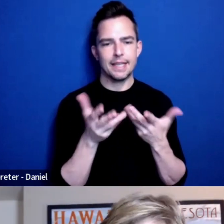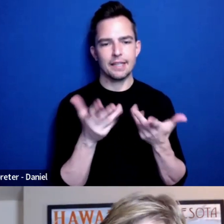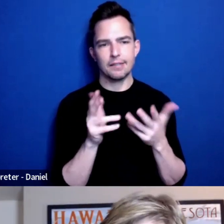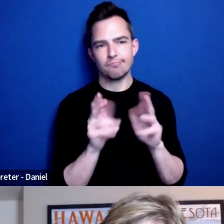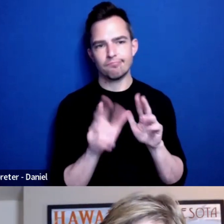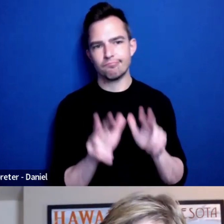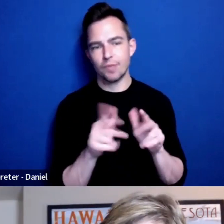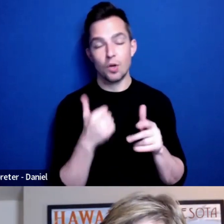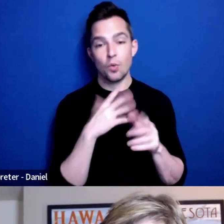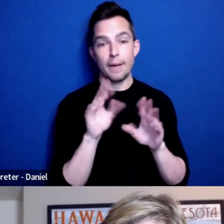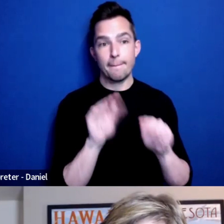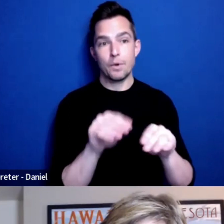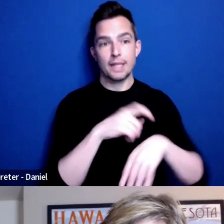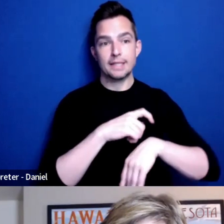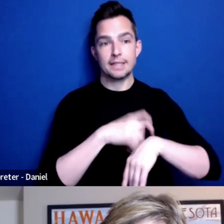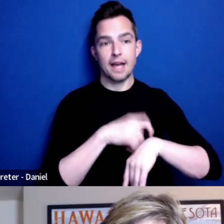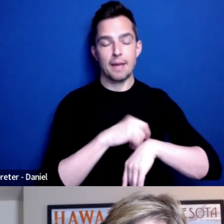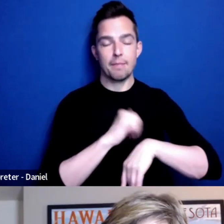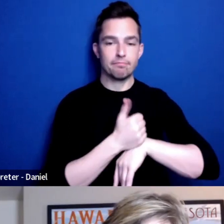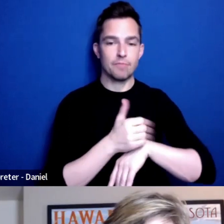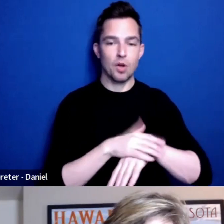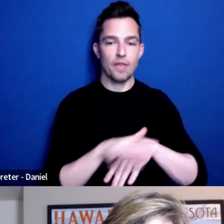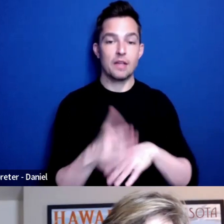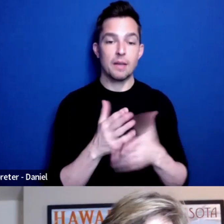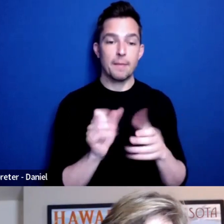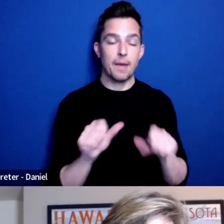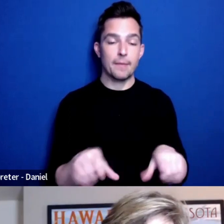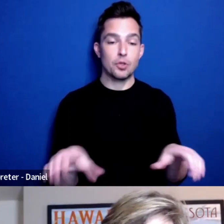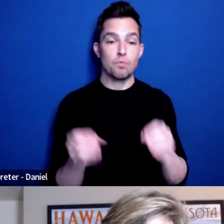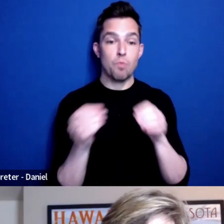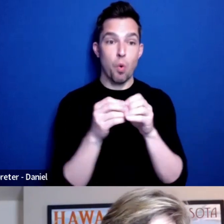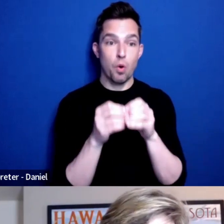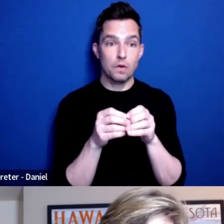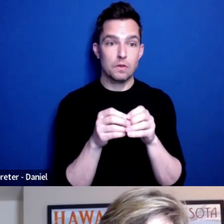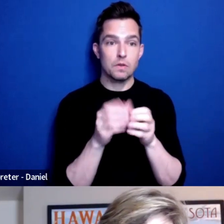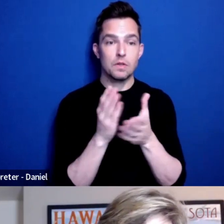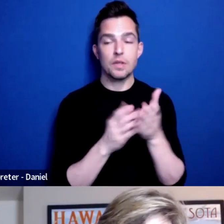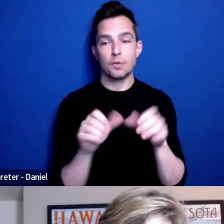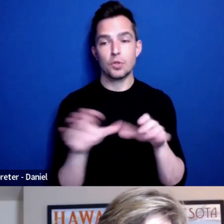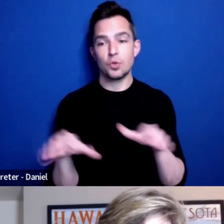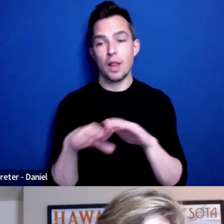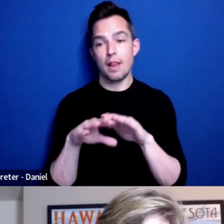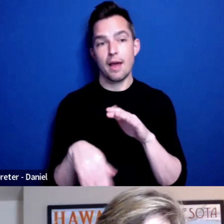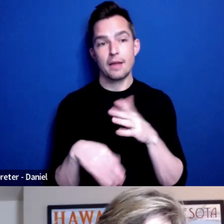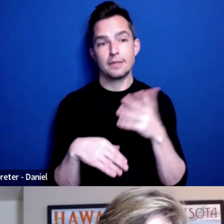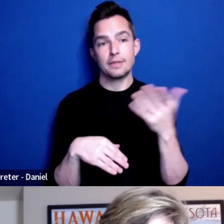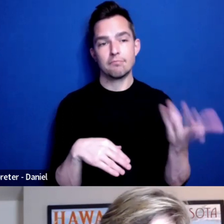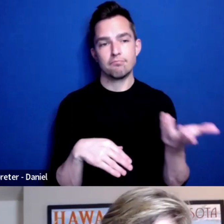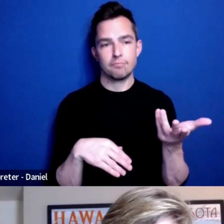like a time frame on it. Some people could do more, some people could do less, you're in some some of it was very sometimes people were mentoring